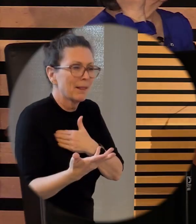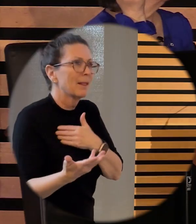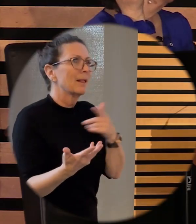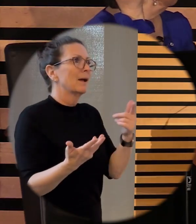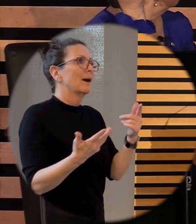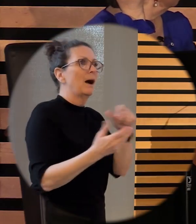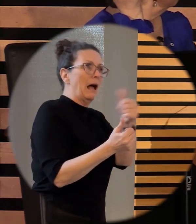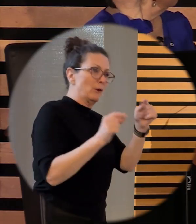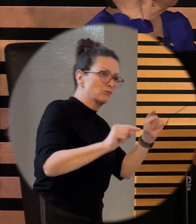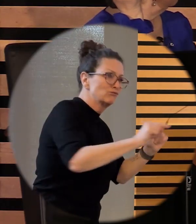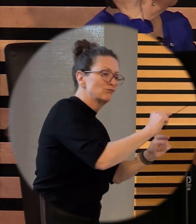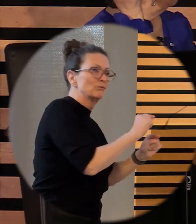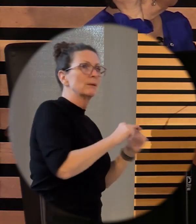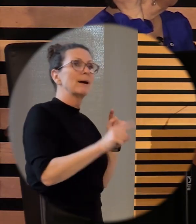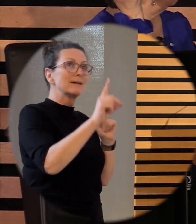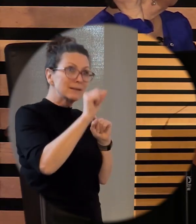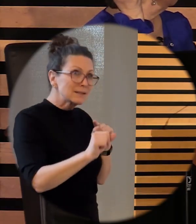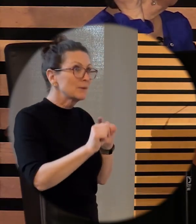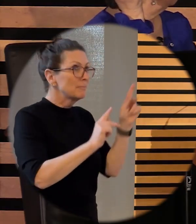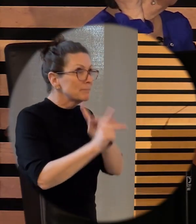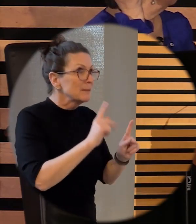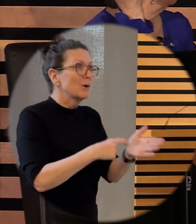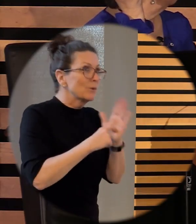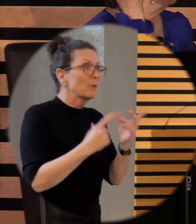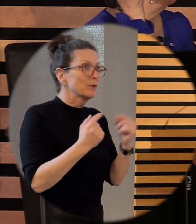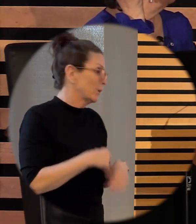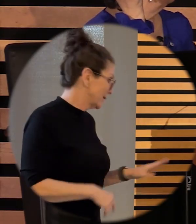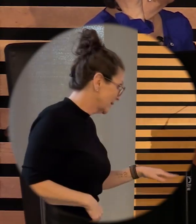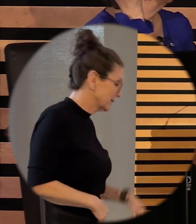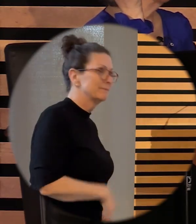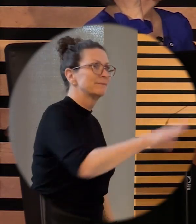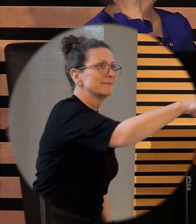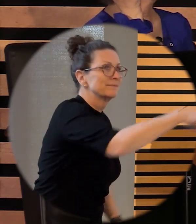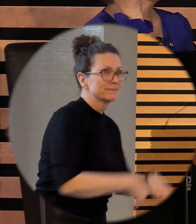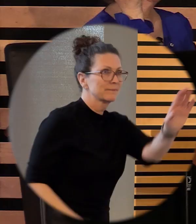issues. But people with disabilities are forced to go from office to office, email to email,